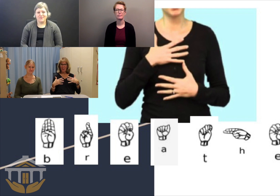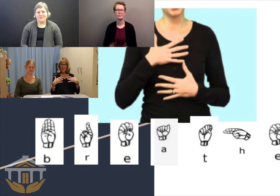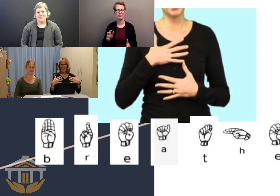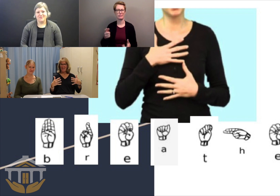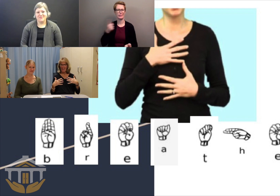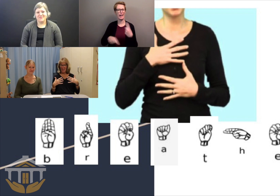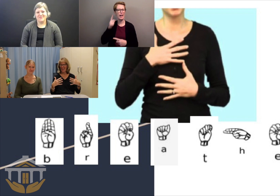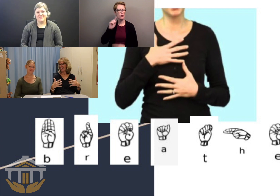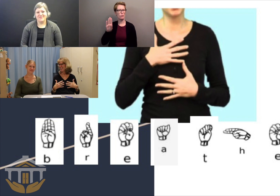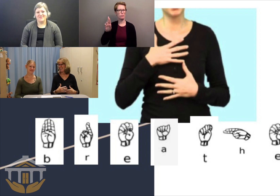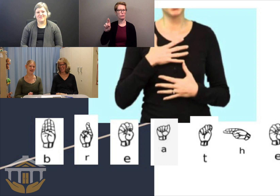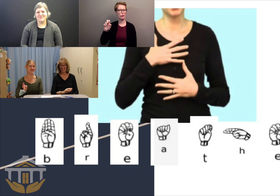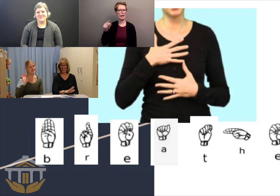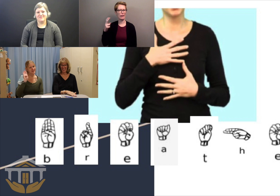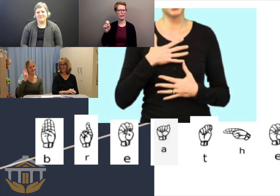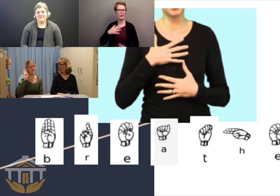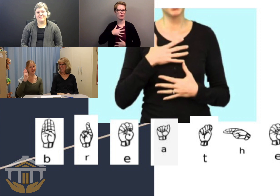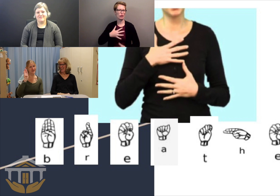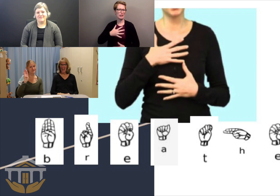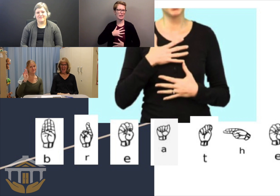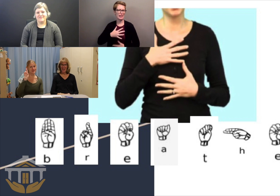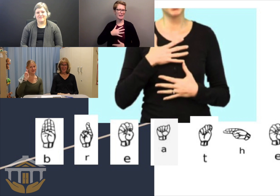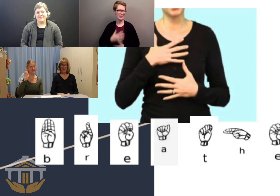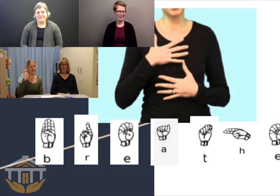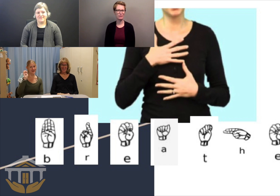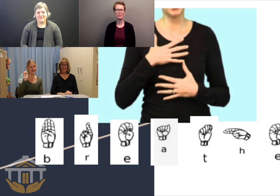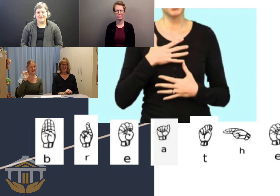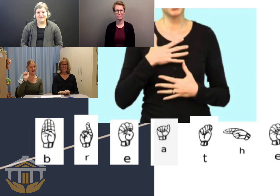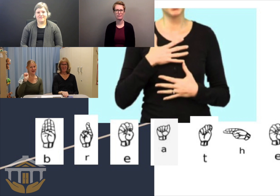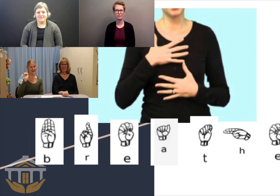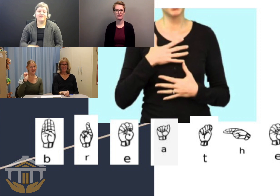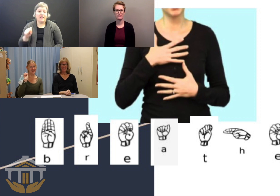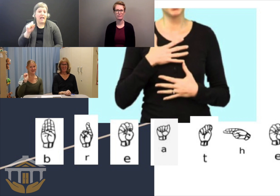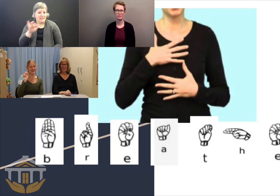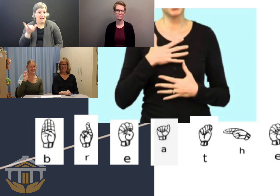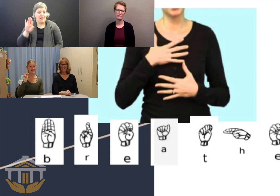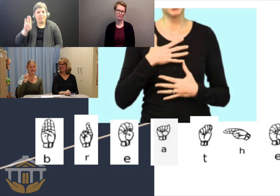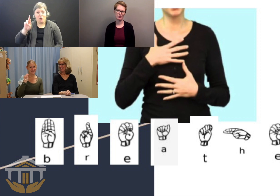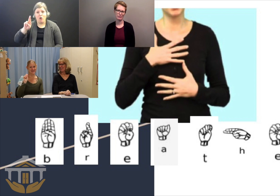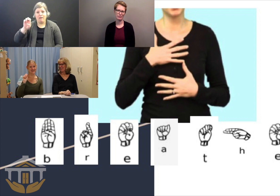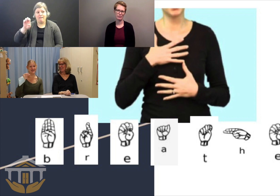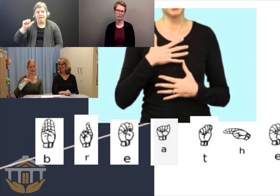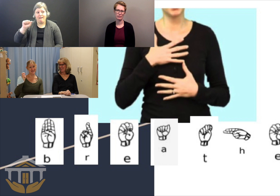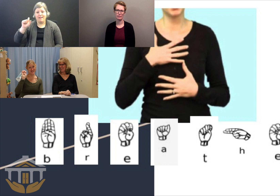breathe and then the finger spell we have b r e a t h e.